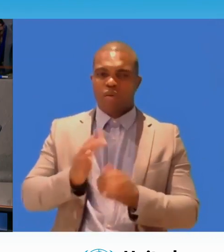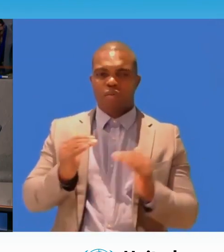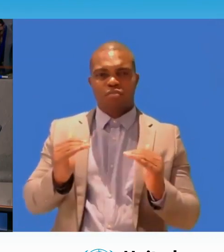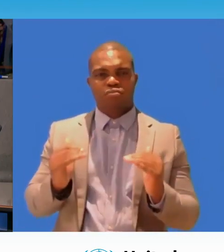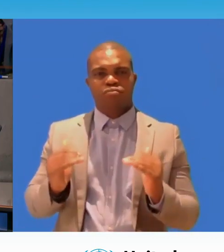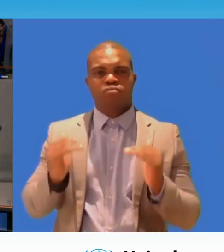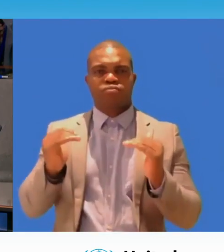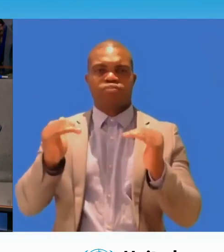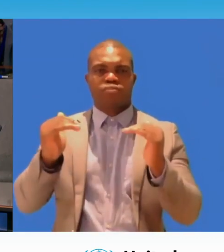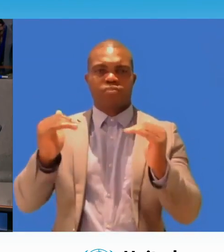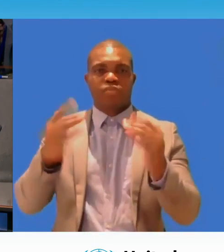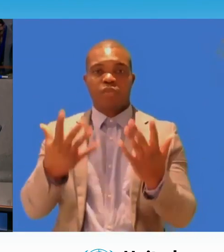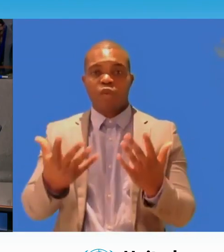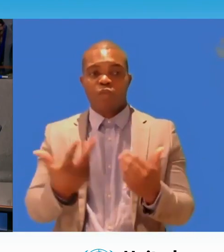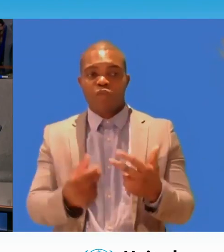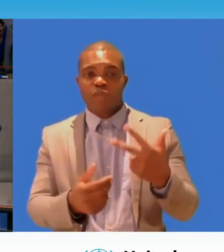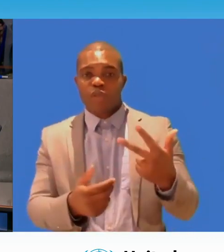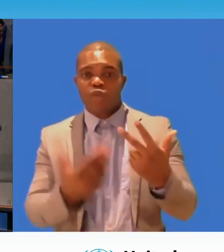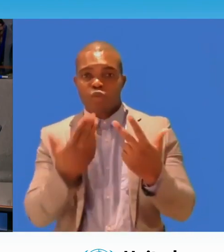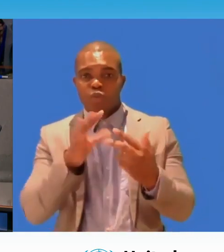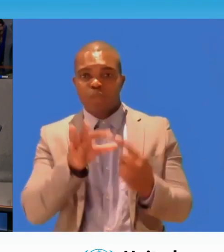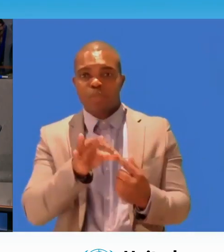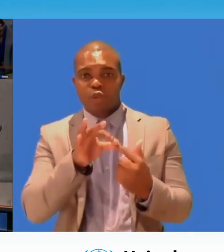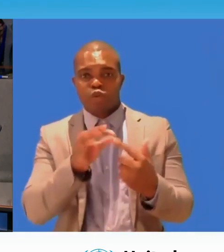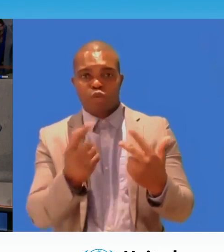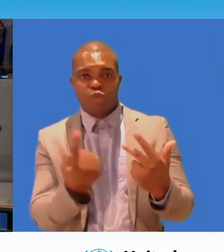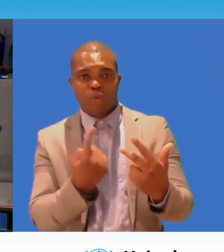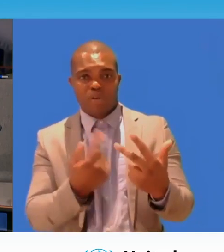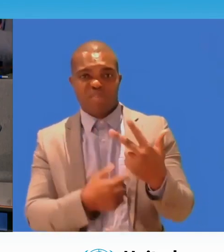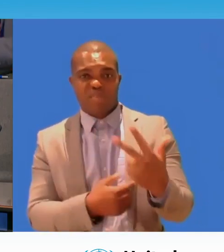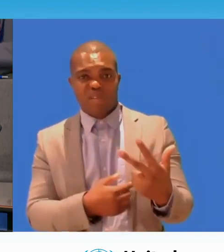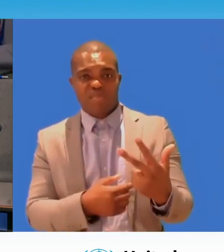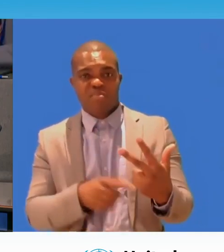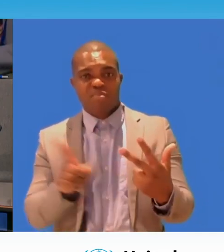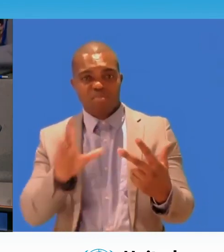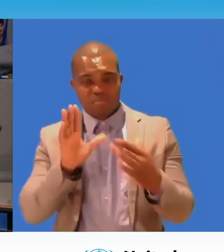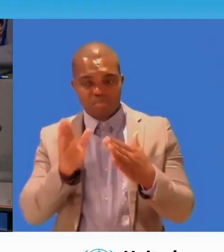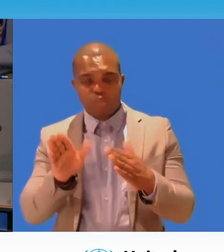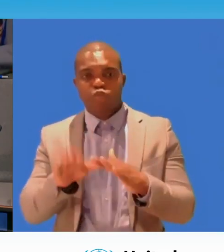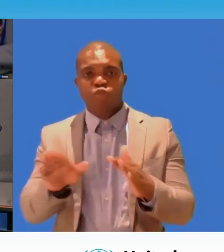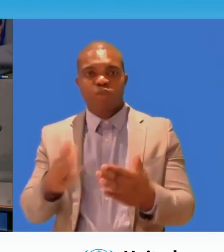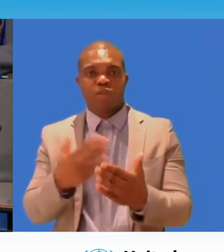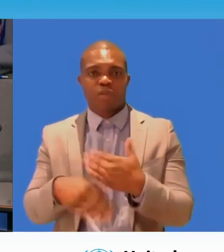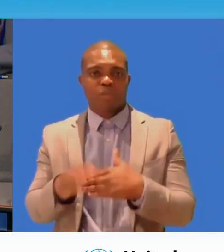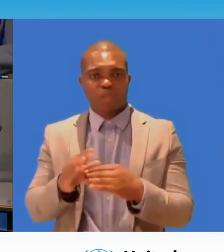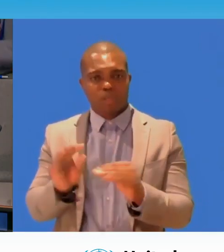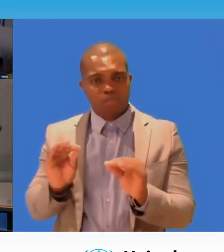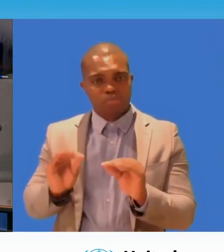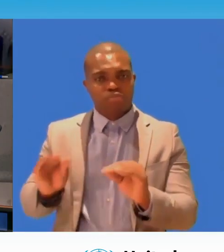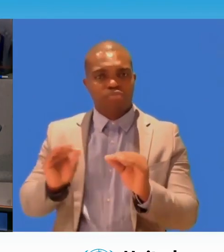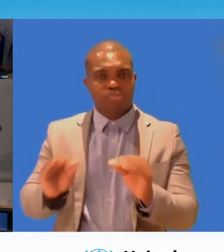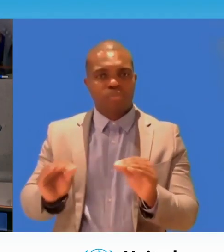greater accessibility for persons and children with disabilities Mr President in conclusion let